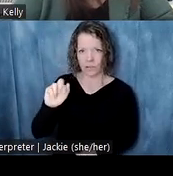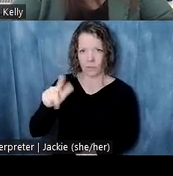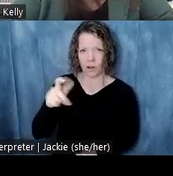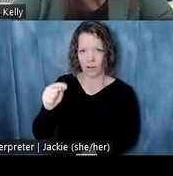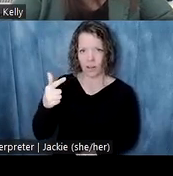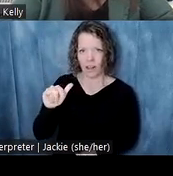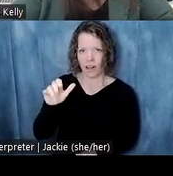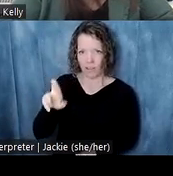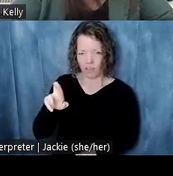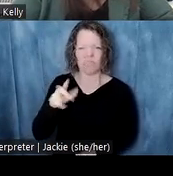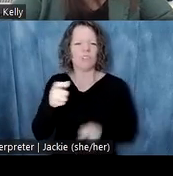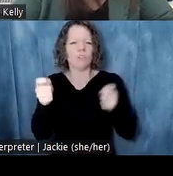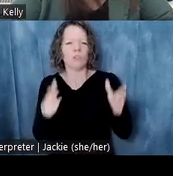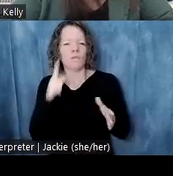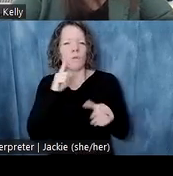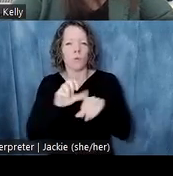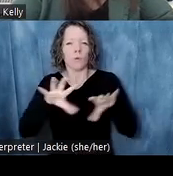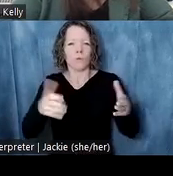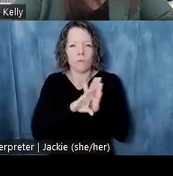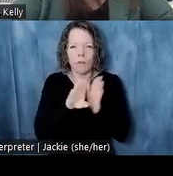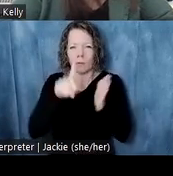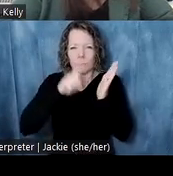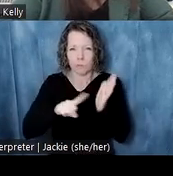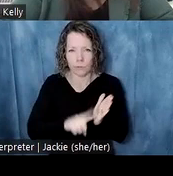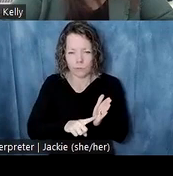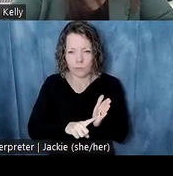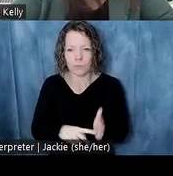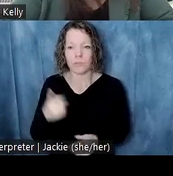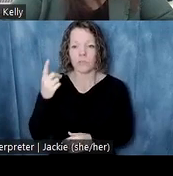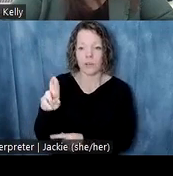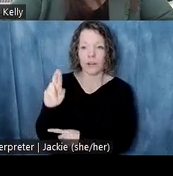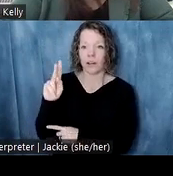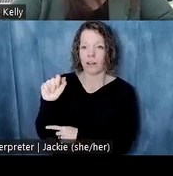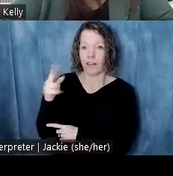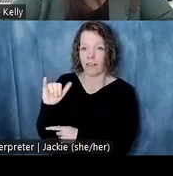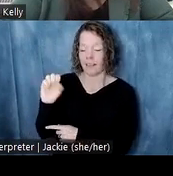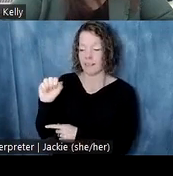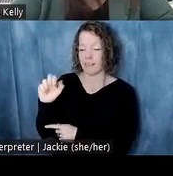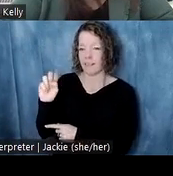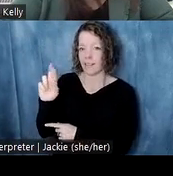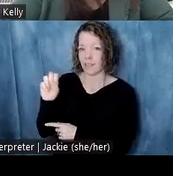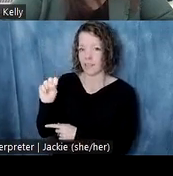of Workforce Development and Research, and Dr. Kathy Sanders, Deputy Commissioner for Clinical